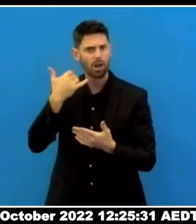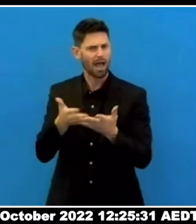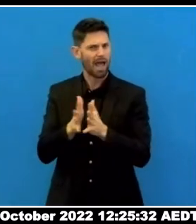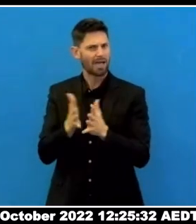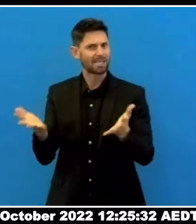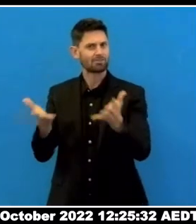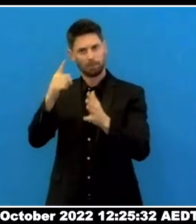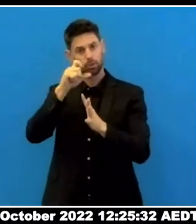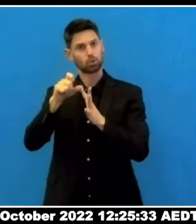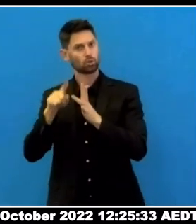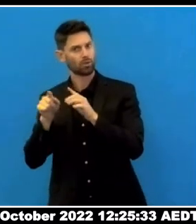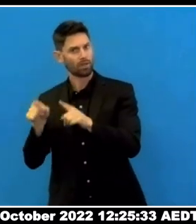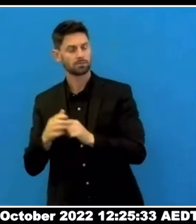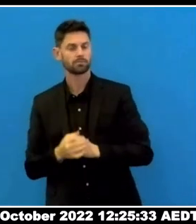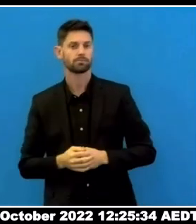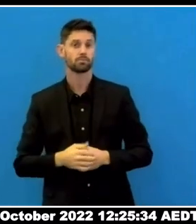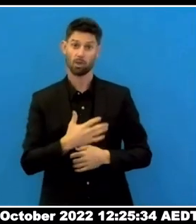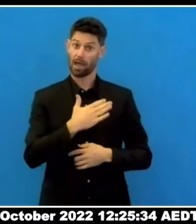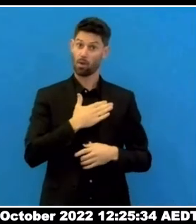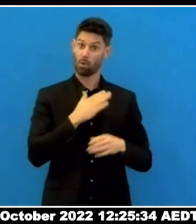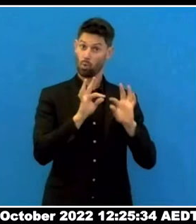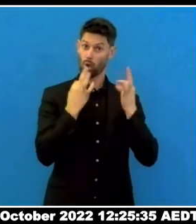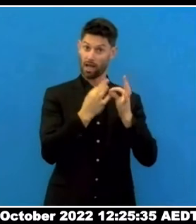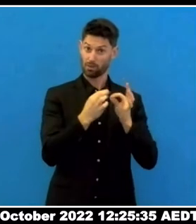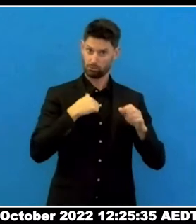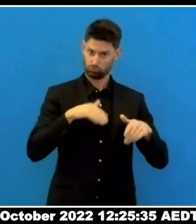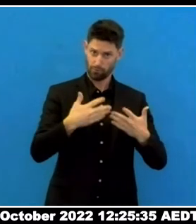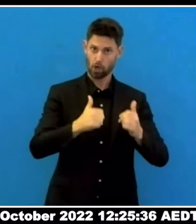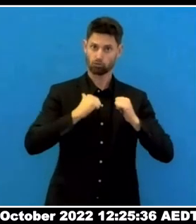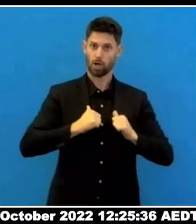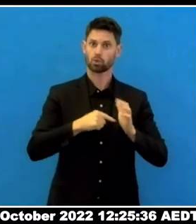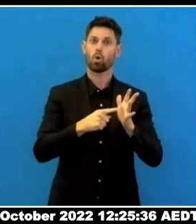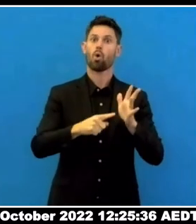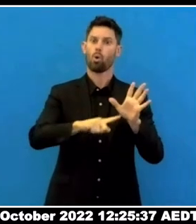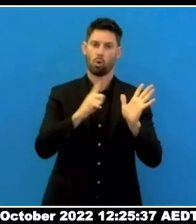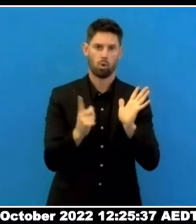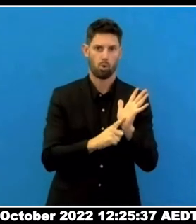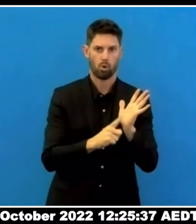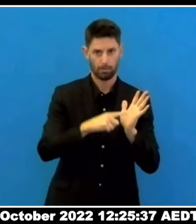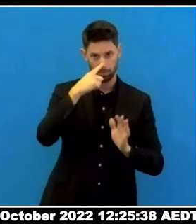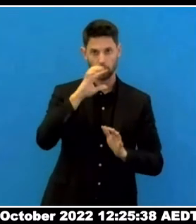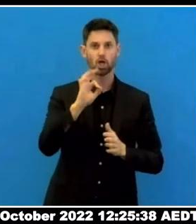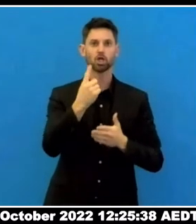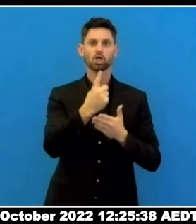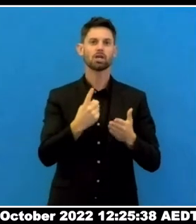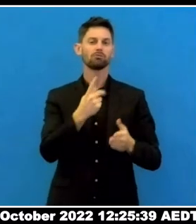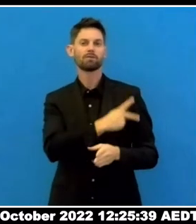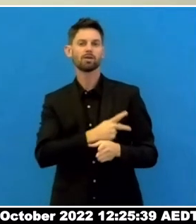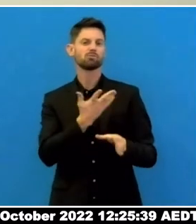Yes. So we do it by providing training to every single person in the organisation not just frontline clinical, social work, counsellor advocate roles